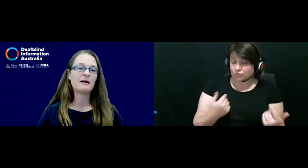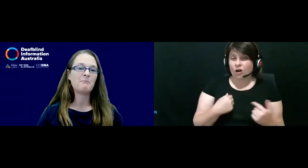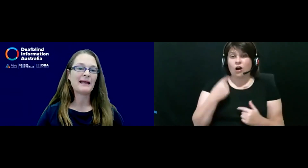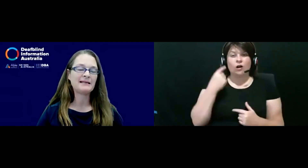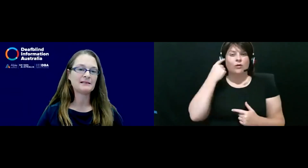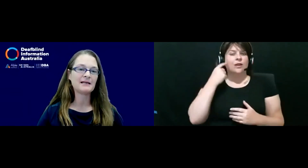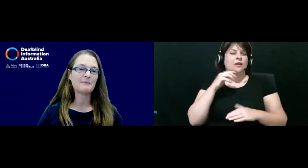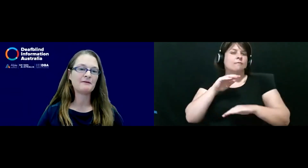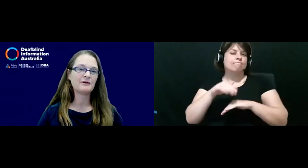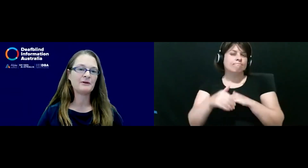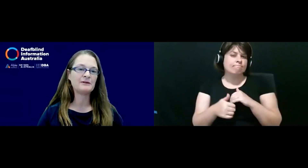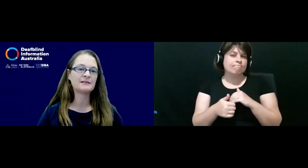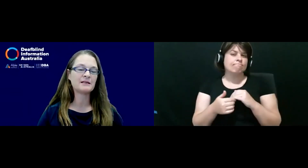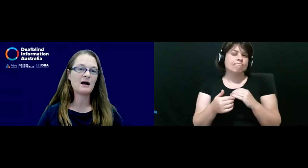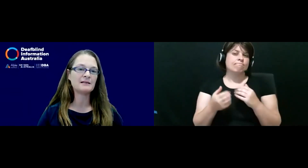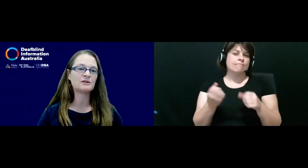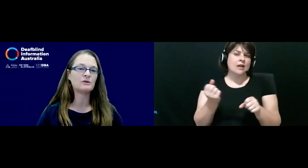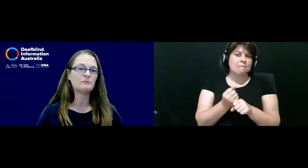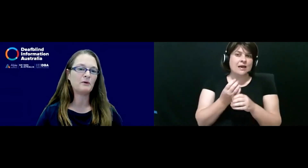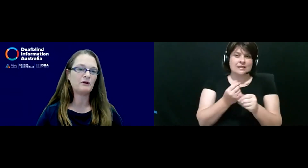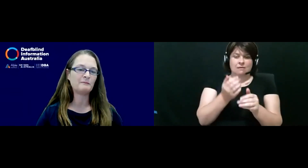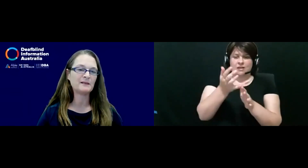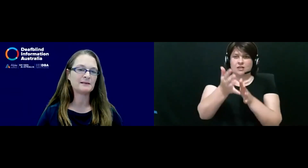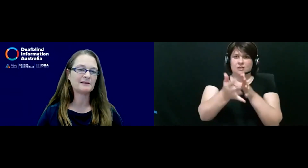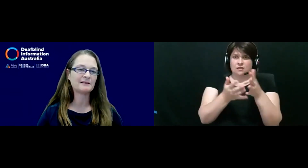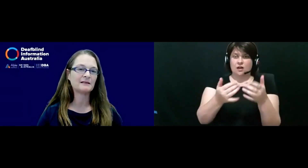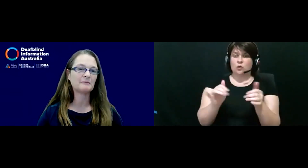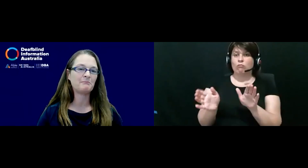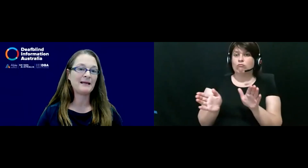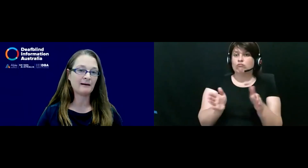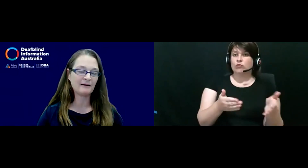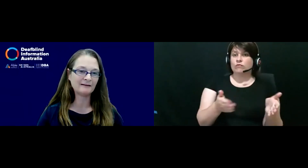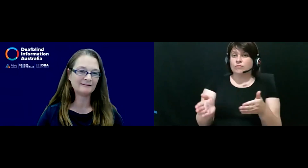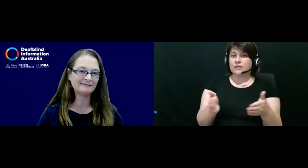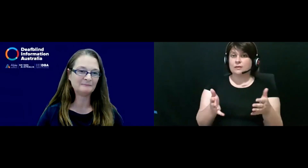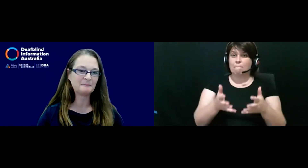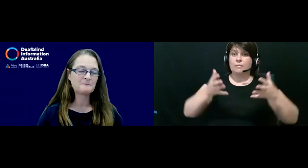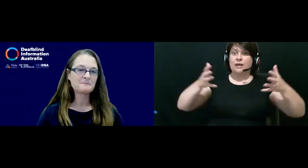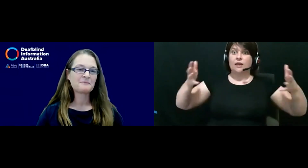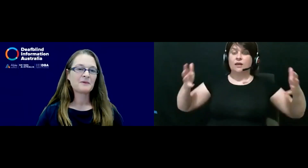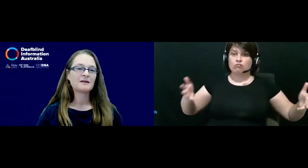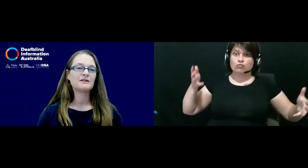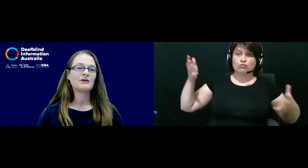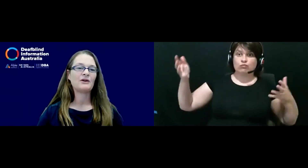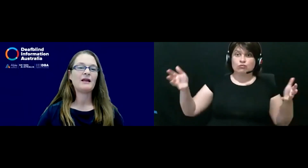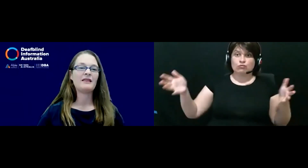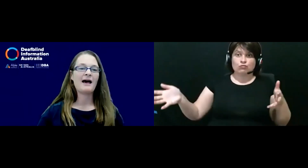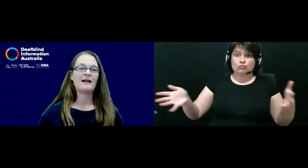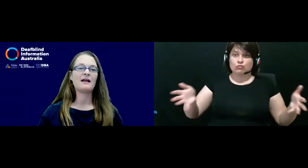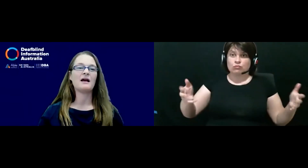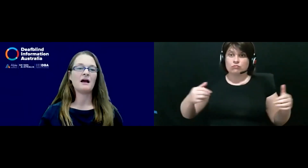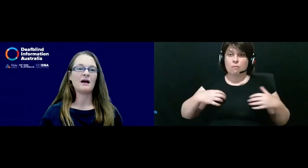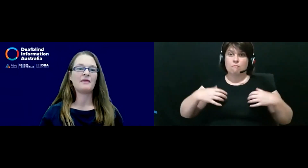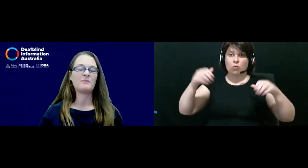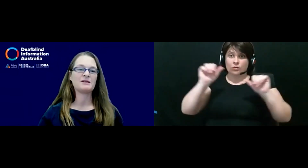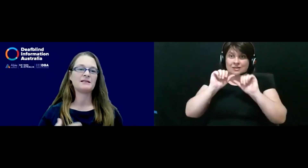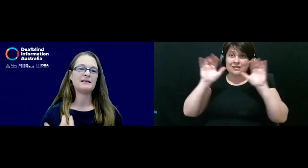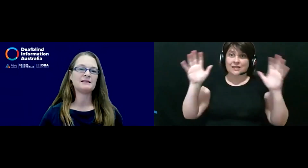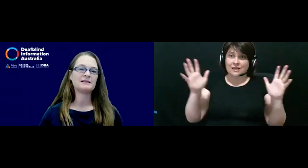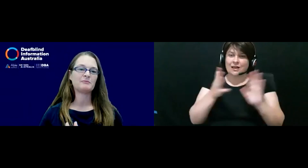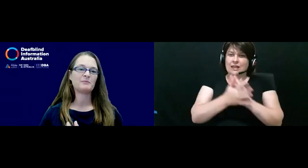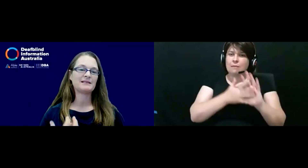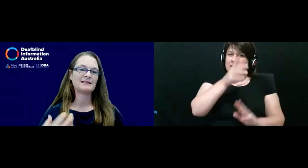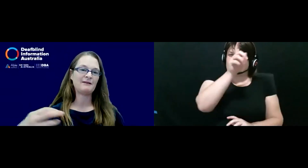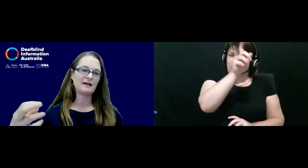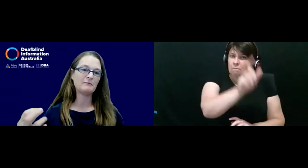making some of those signs or movements bigger. So that the person is perceiving the